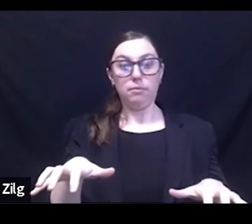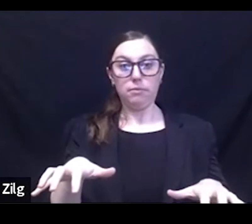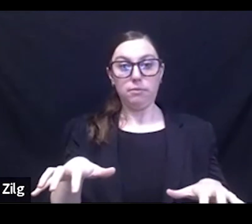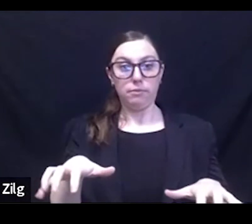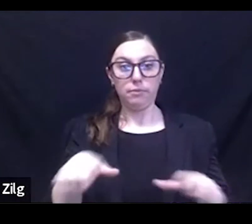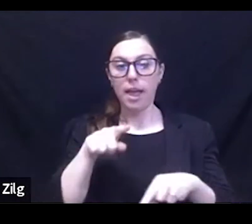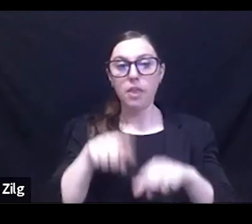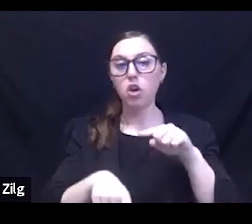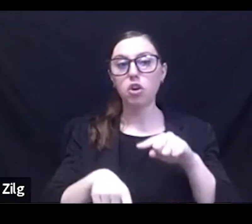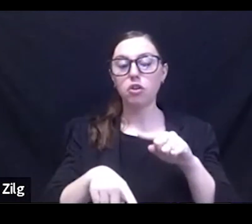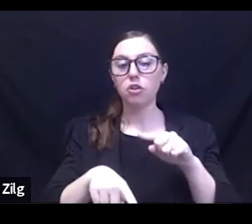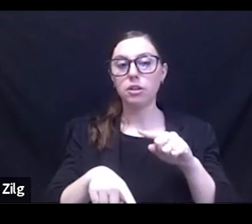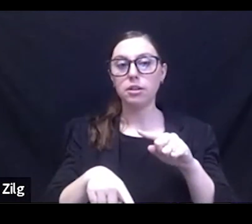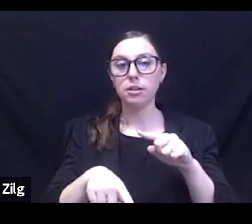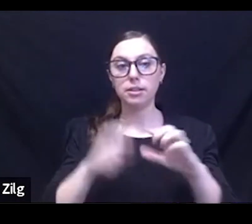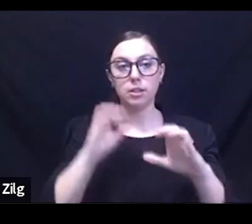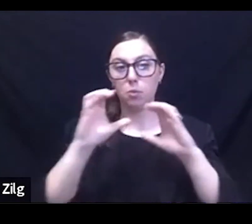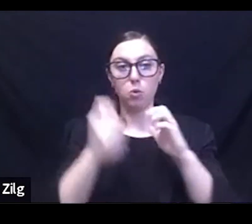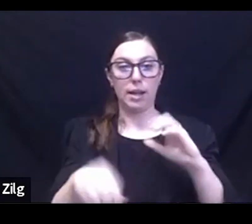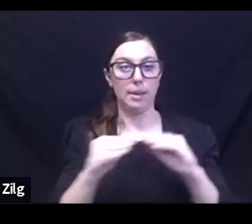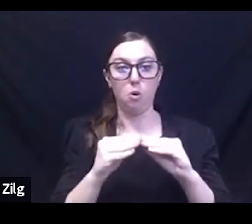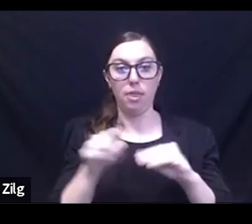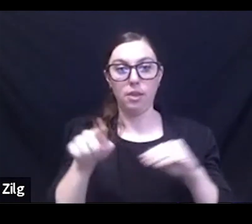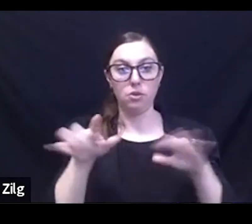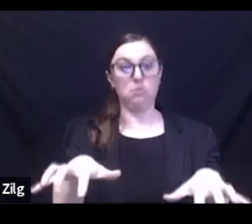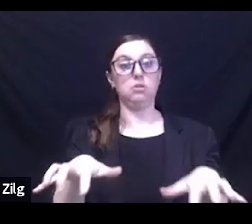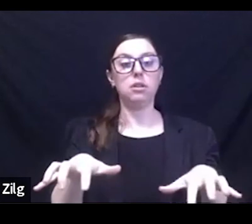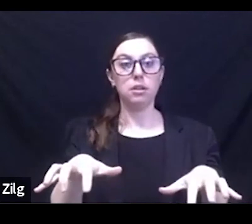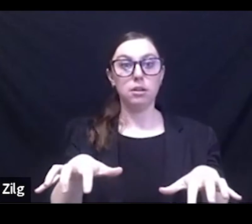they couldn't communicate because they would freeze up